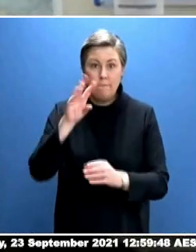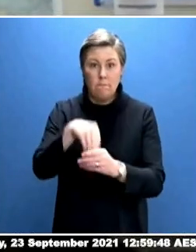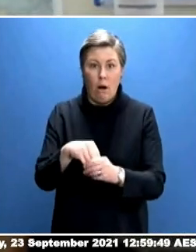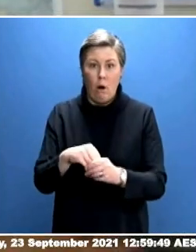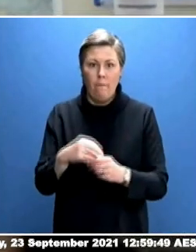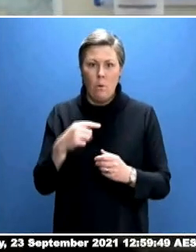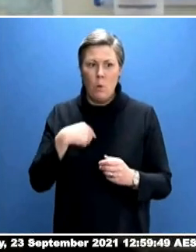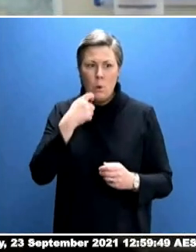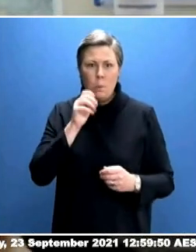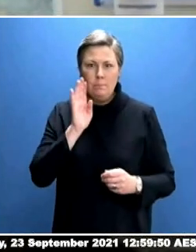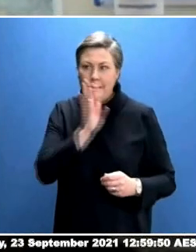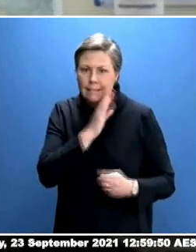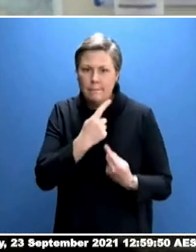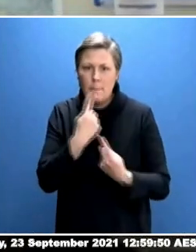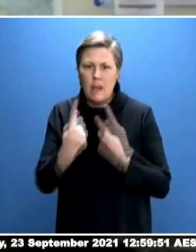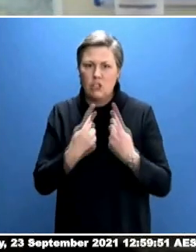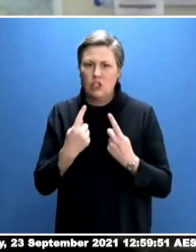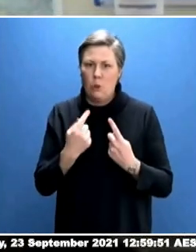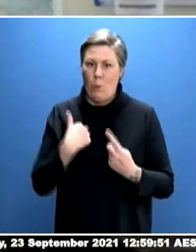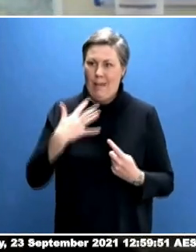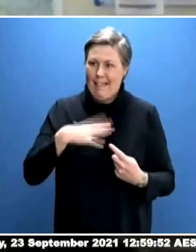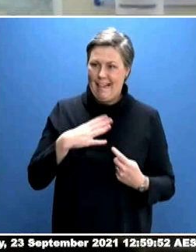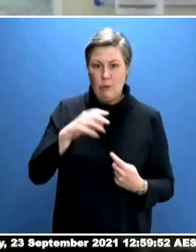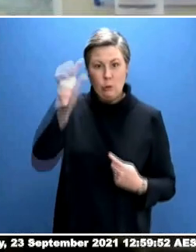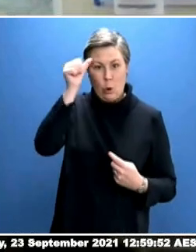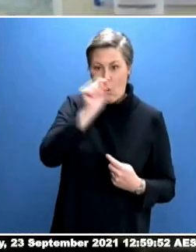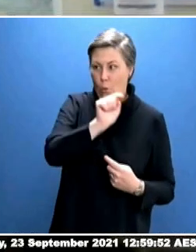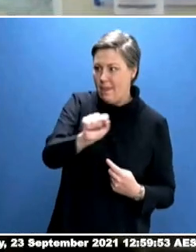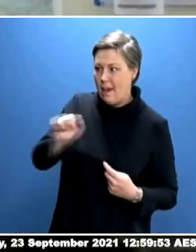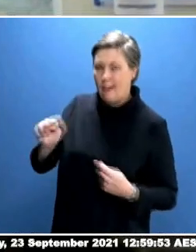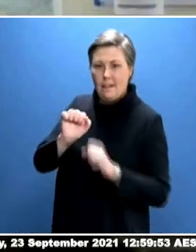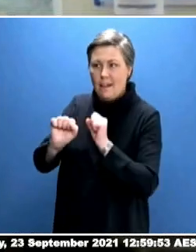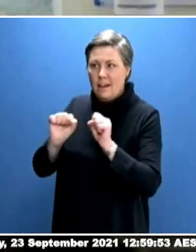provide the case studies, to provide the answers to a lot of the concerns of